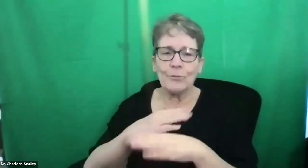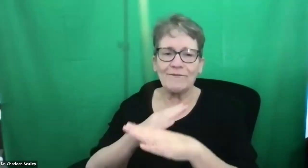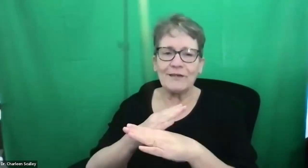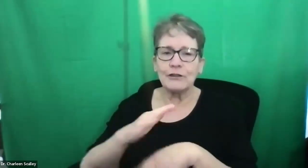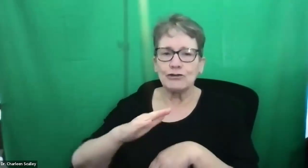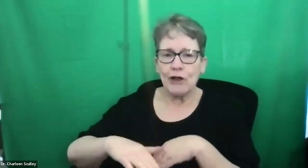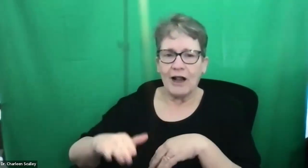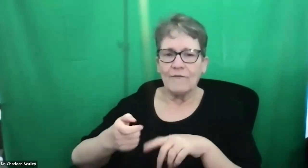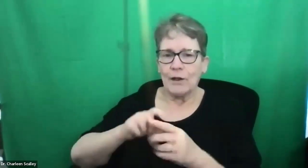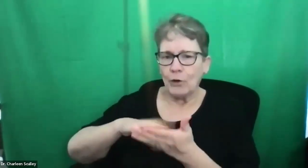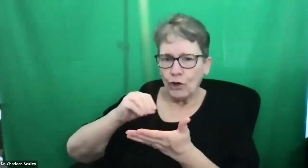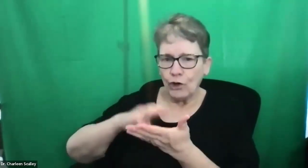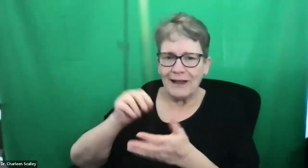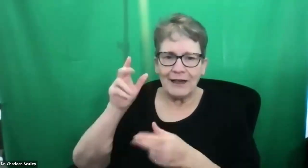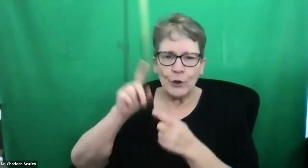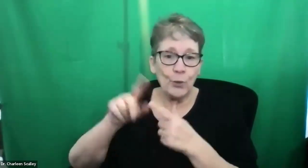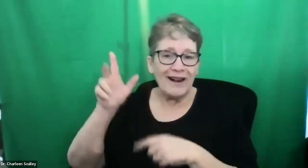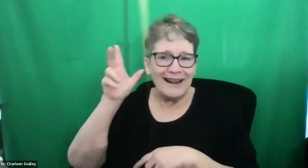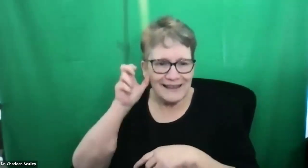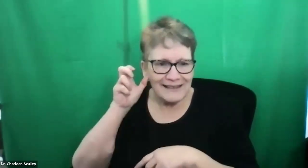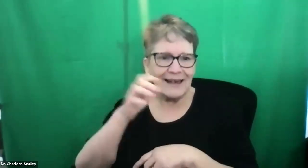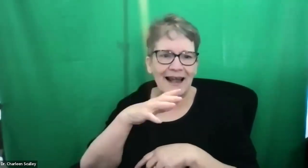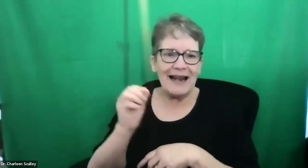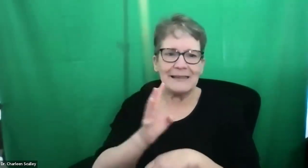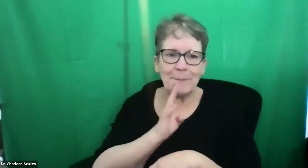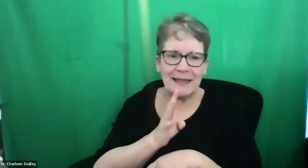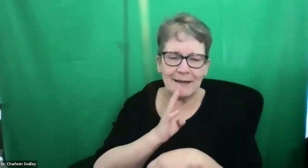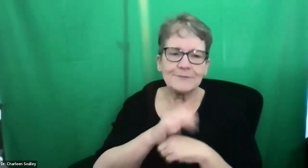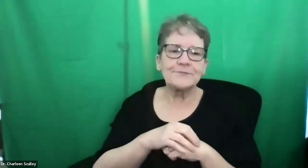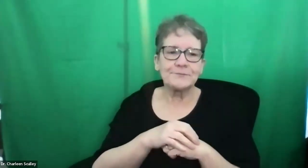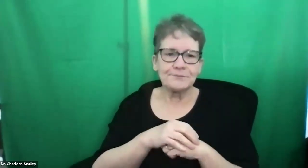Learning sign language prevents the child from learning to listen and speak.